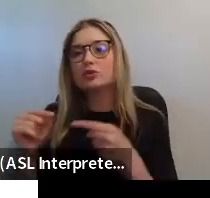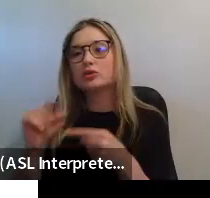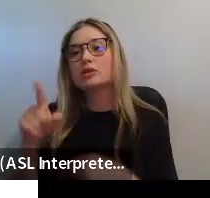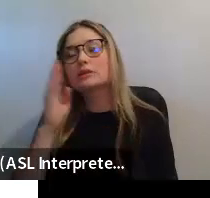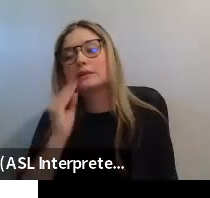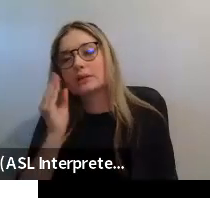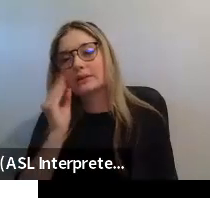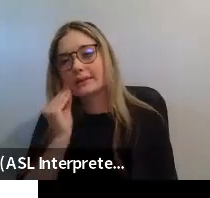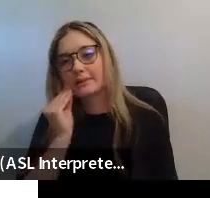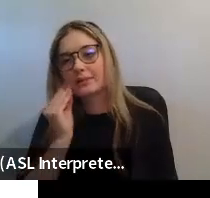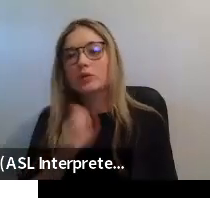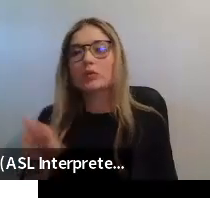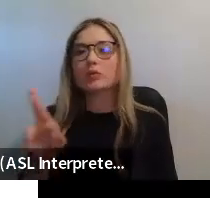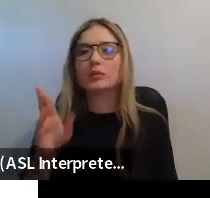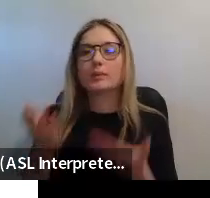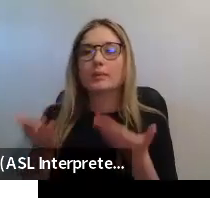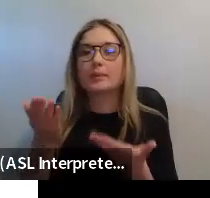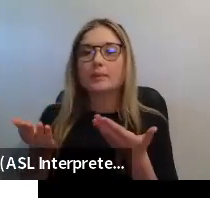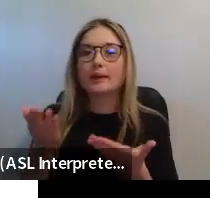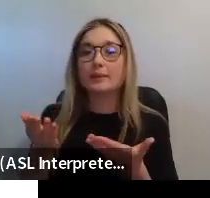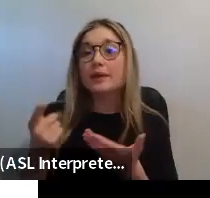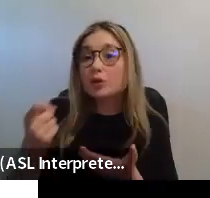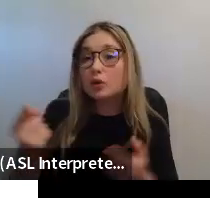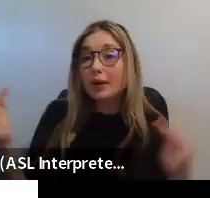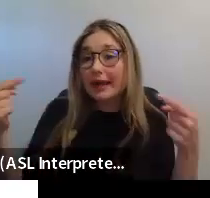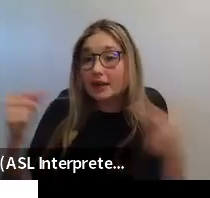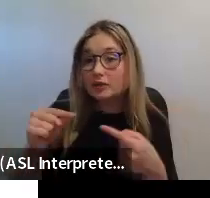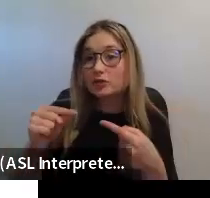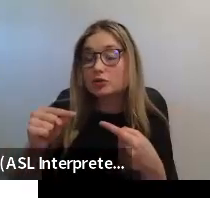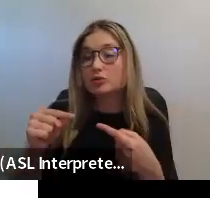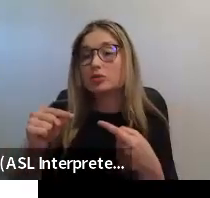That is that you're experiencing, or you may have obtained an injury during your evacuation or in transport.